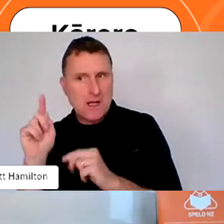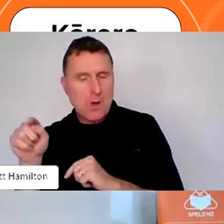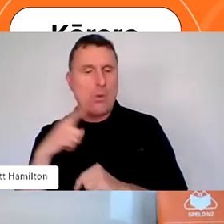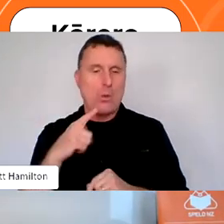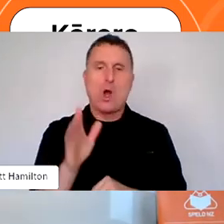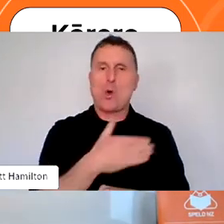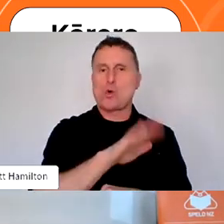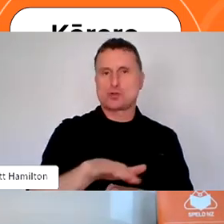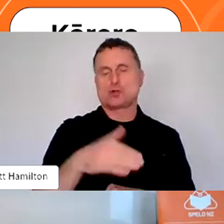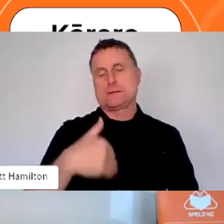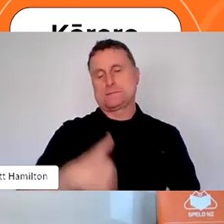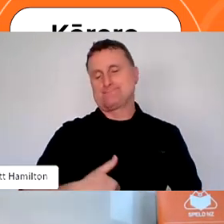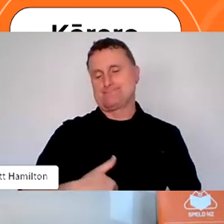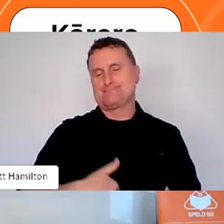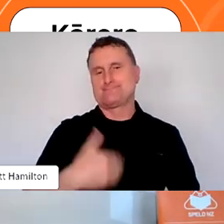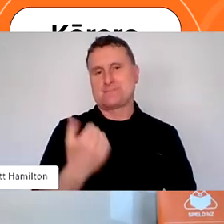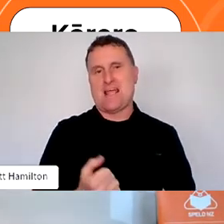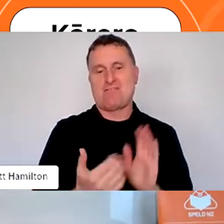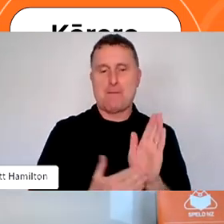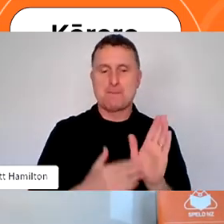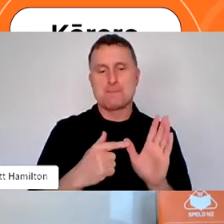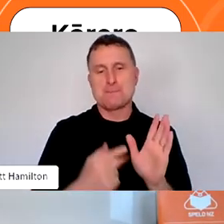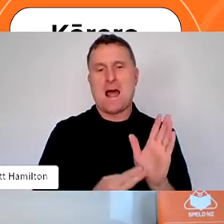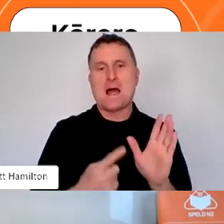the panel, whoever wants to answer that. Well, I'd quite like to start